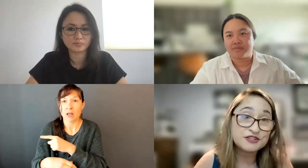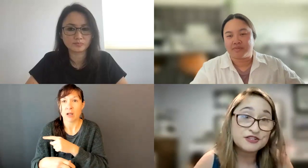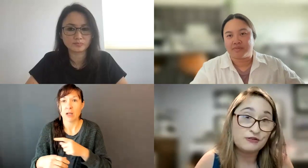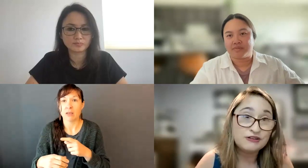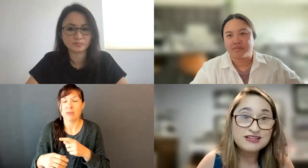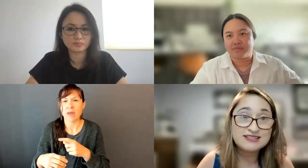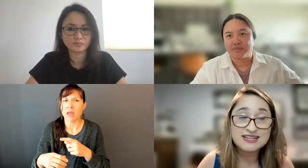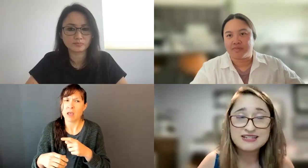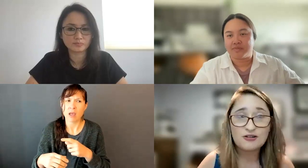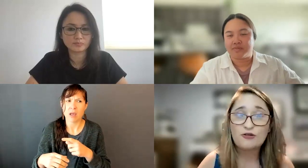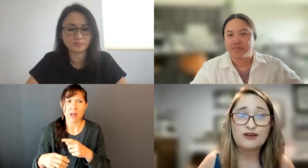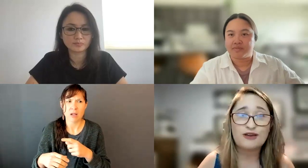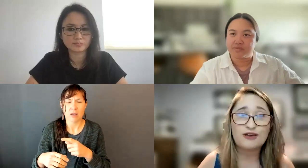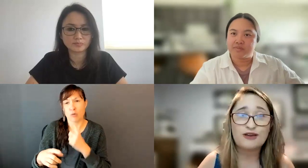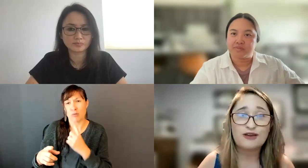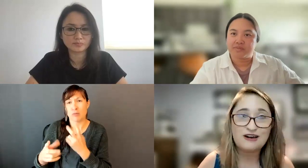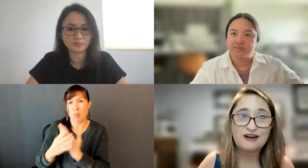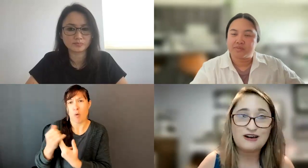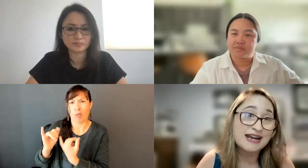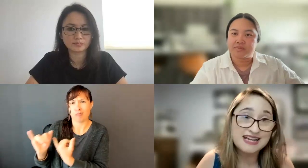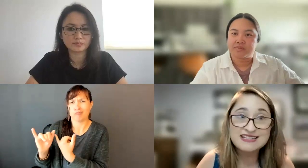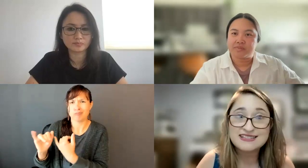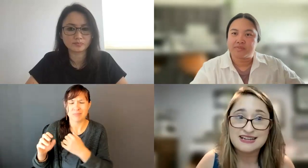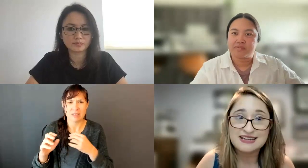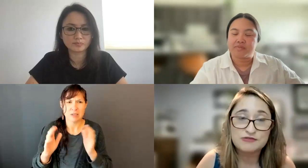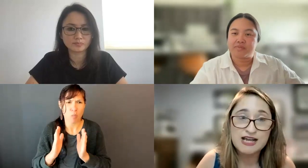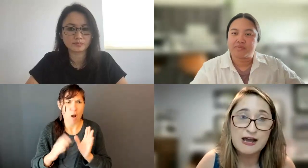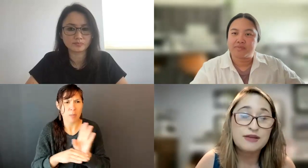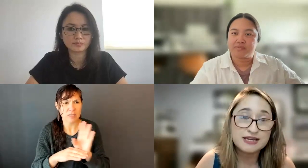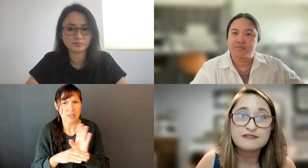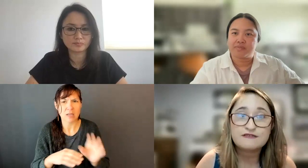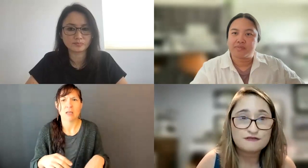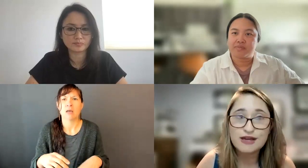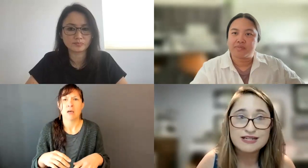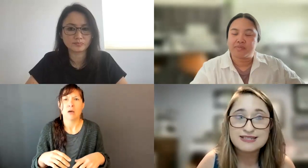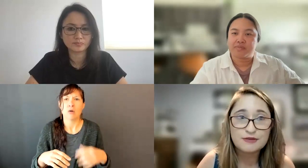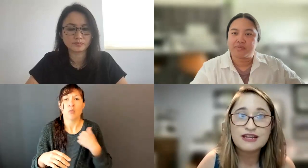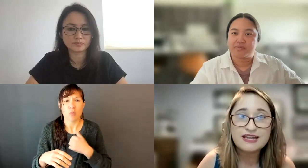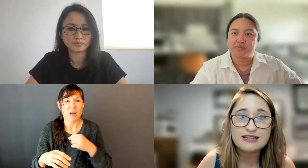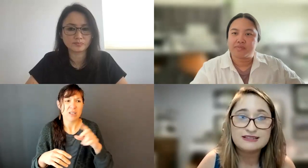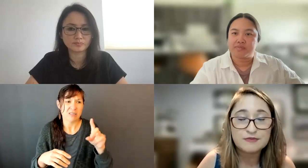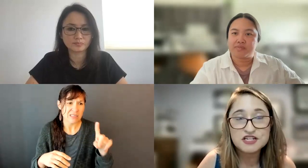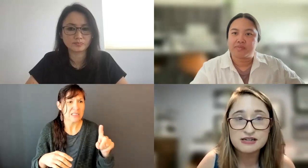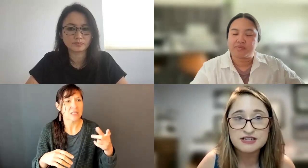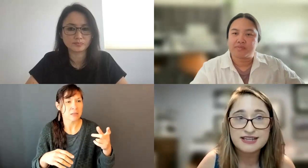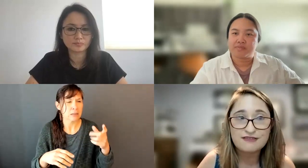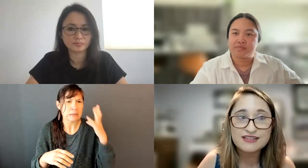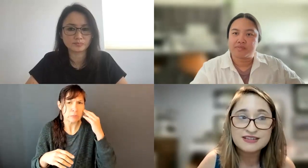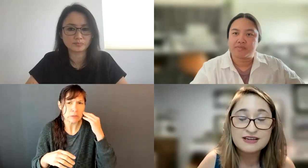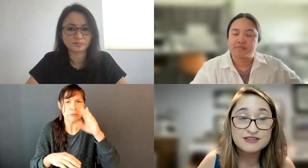you know, did deal with bad days and downtime because of my disability and some of the challenges that I faced.